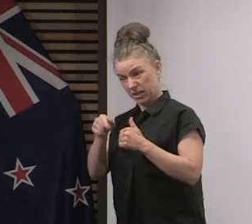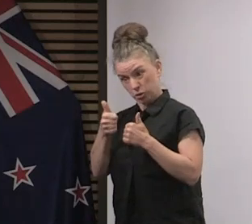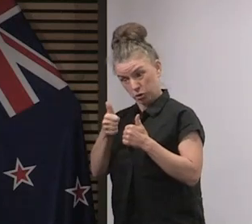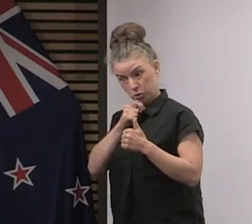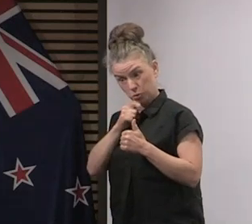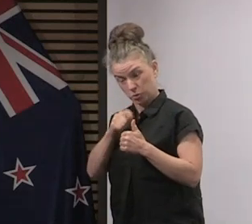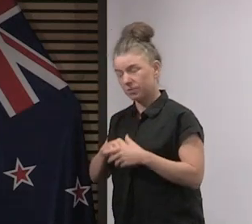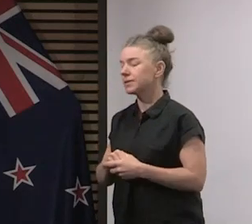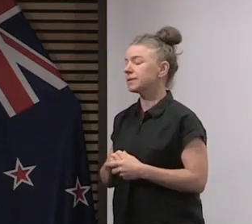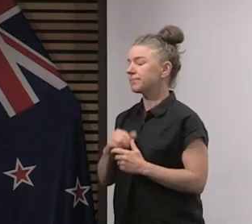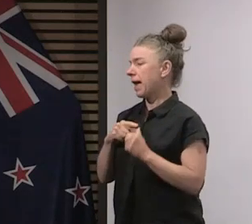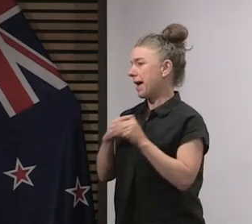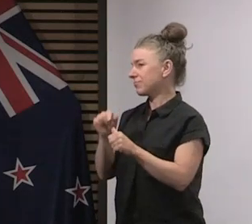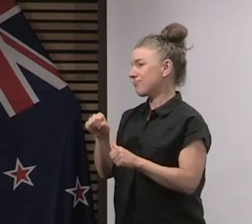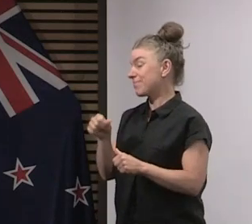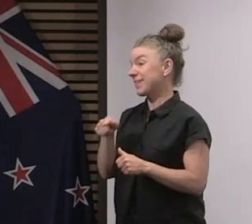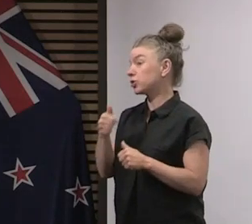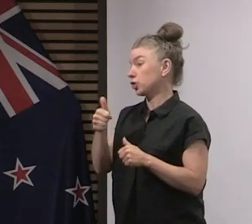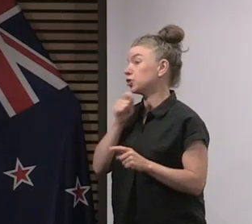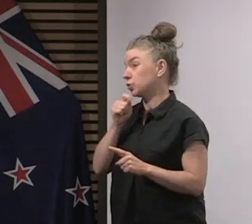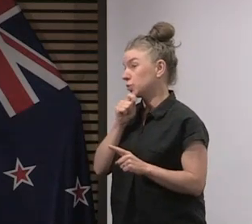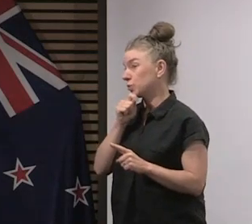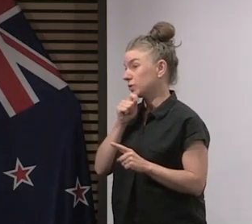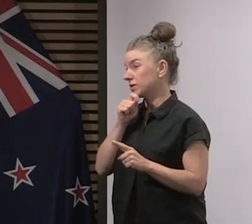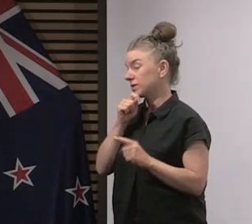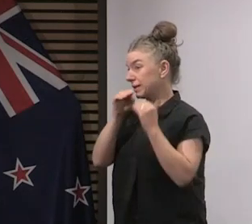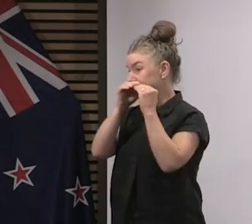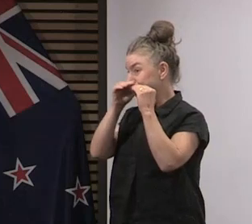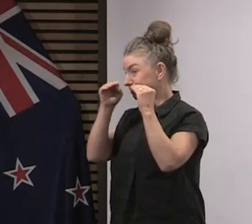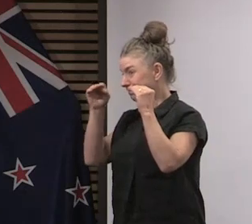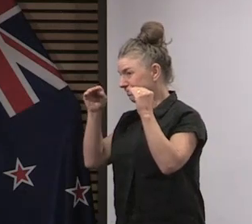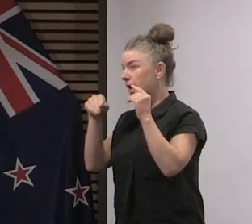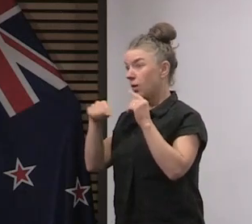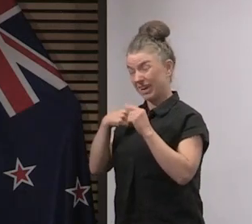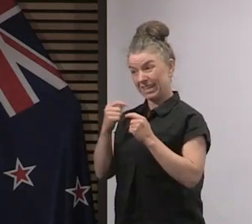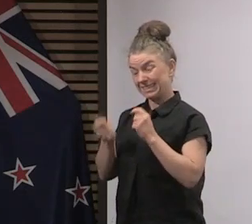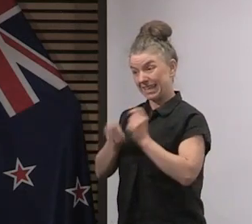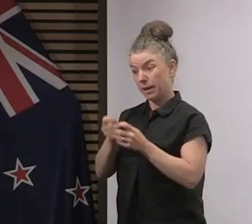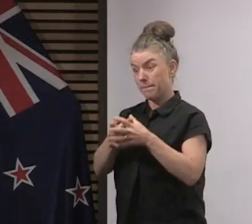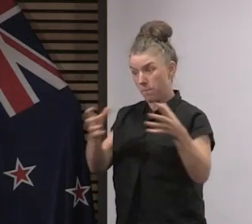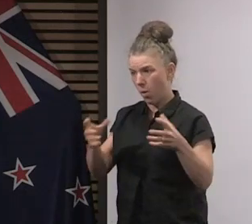quite a number of days now where it stagnated around the 60, 70, 80 mark?